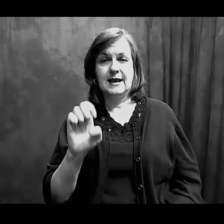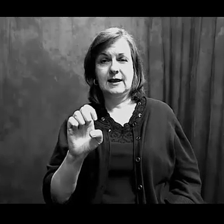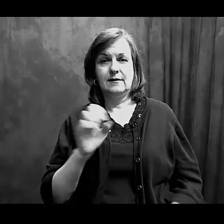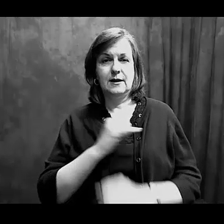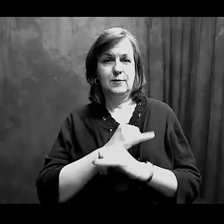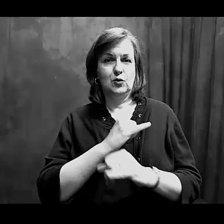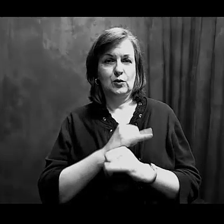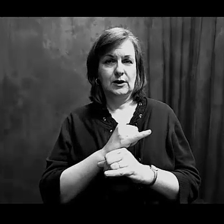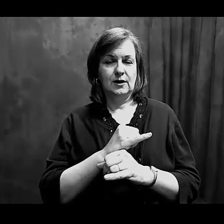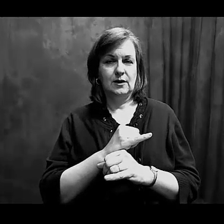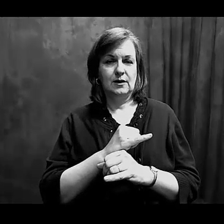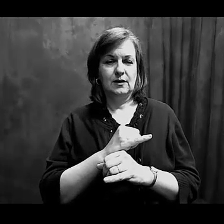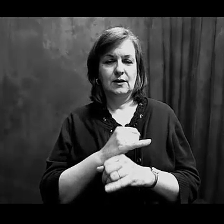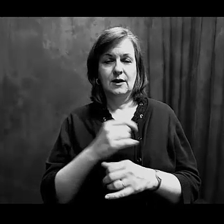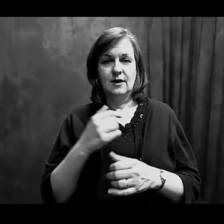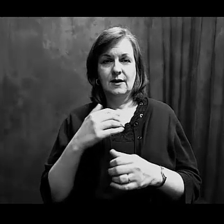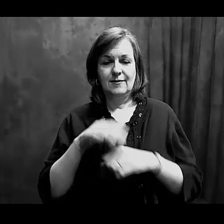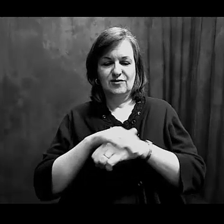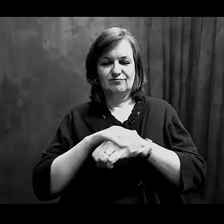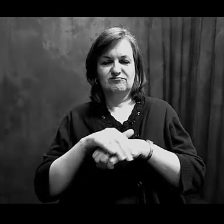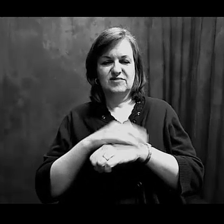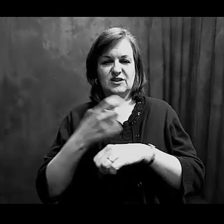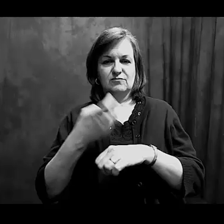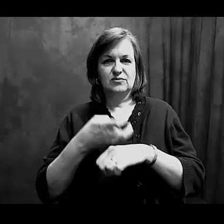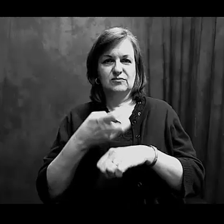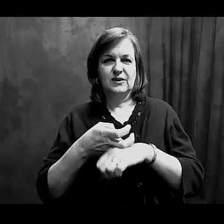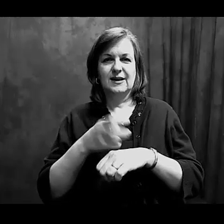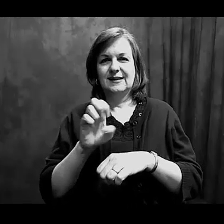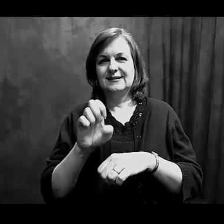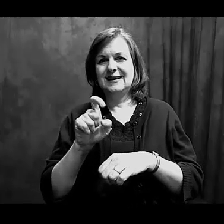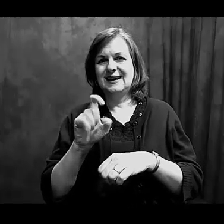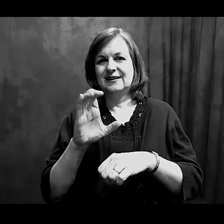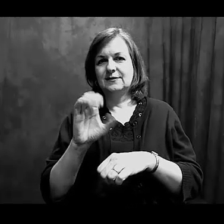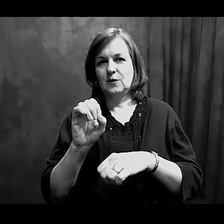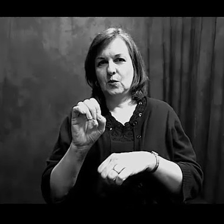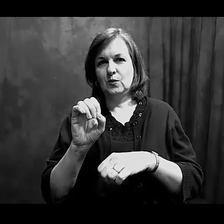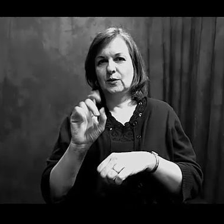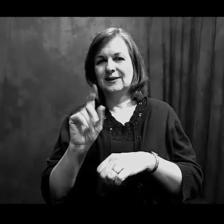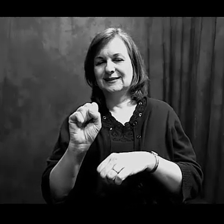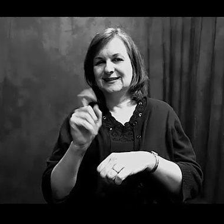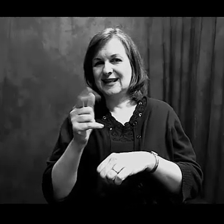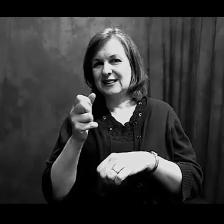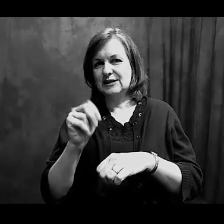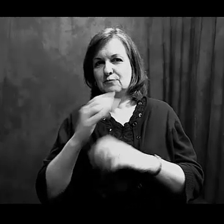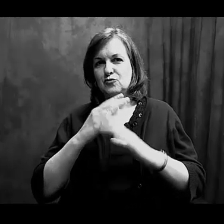that essentially protects them as much as possible from